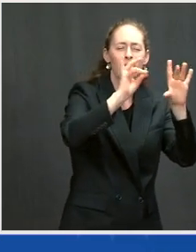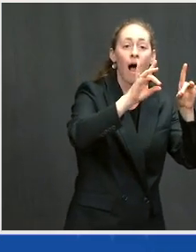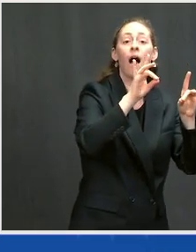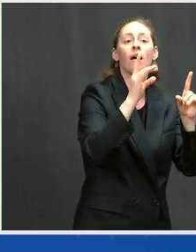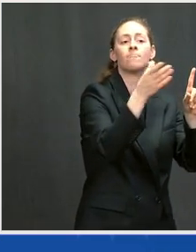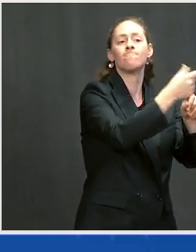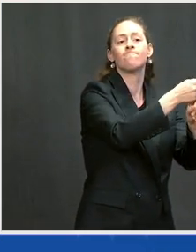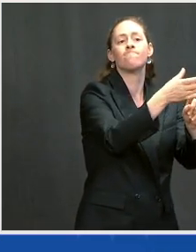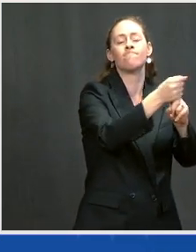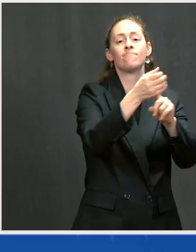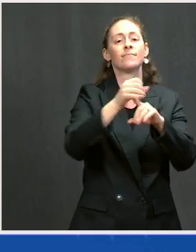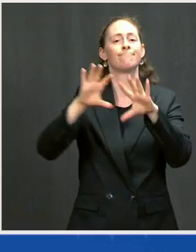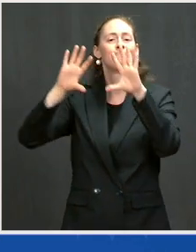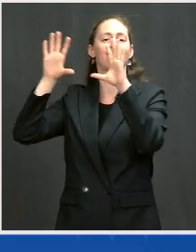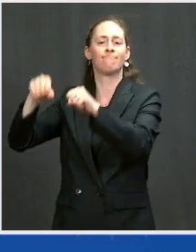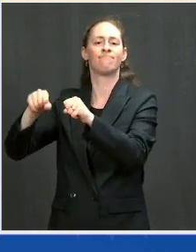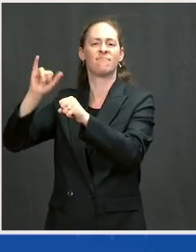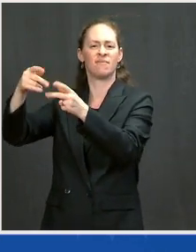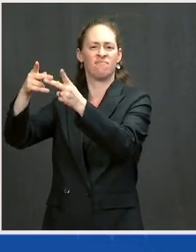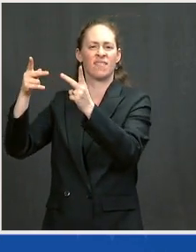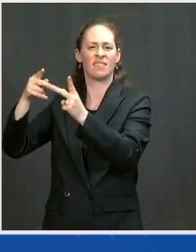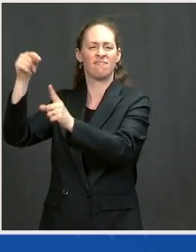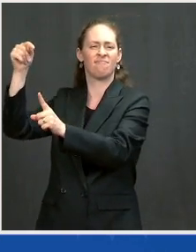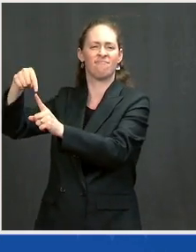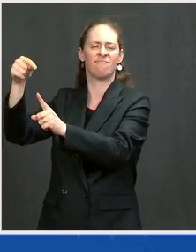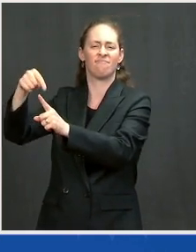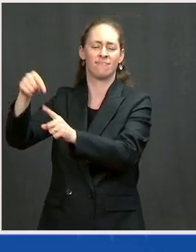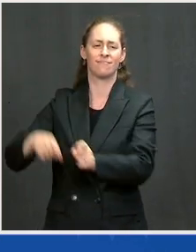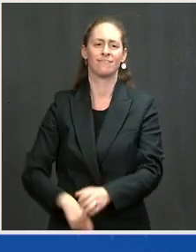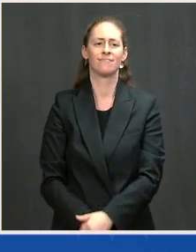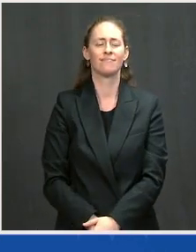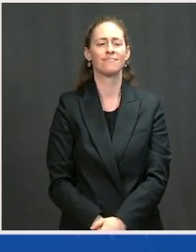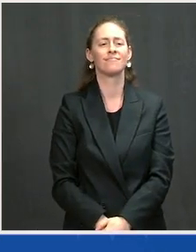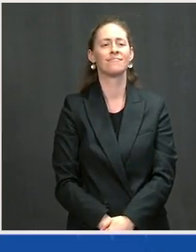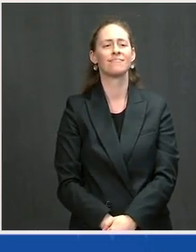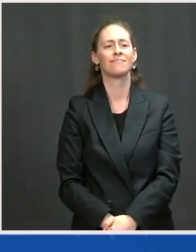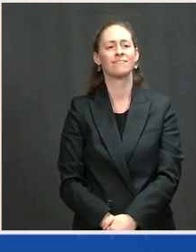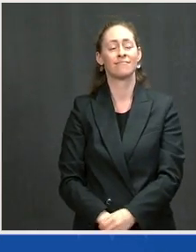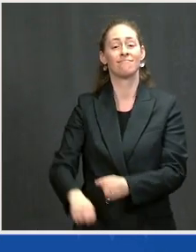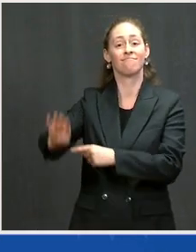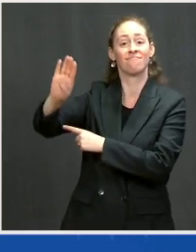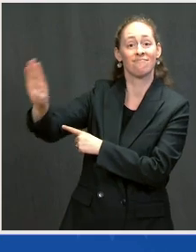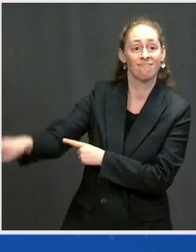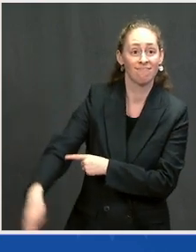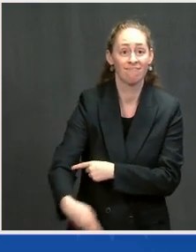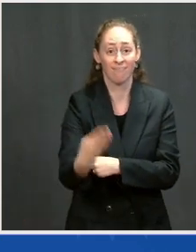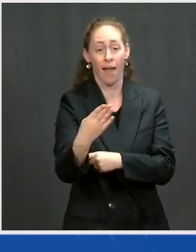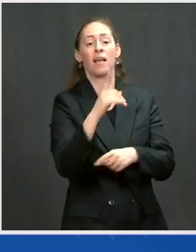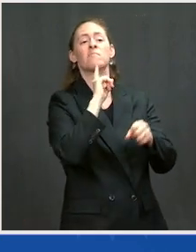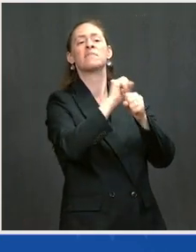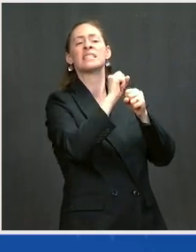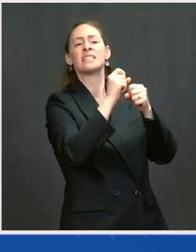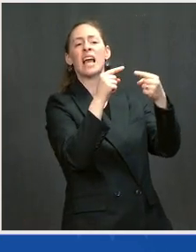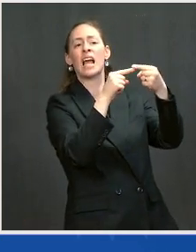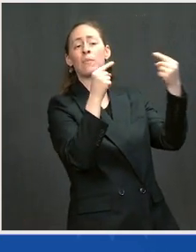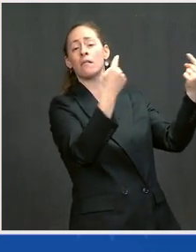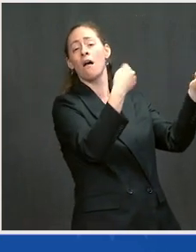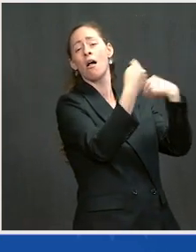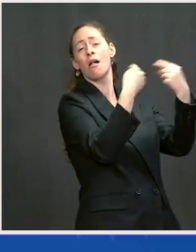During the night, the enemy launched a counterattack that lasted for hours. Over the course of the counterattack, the Rangers were inspired and motivated